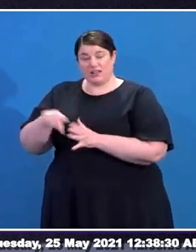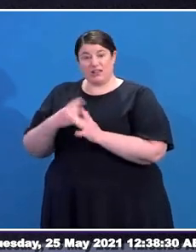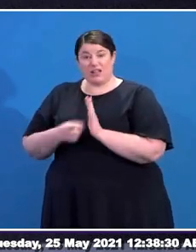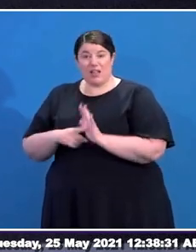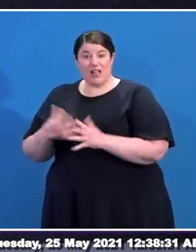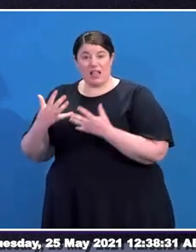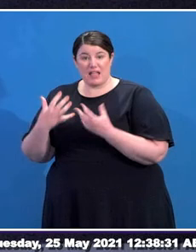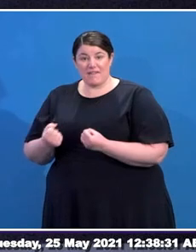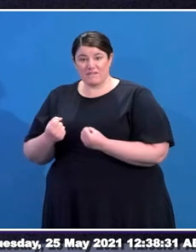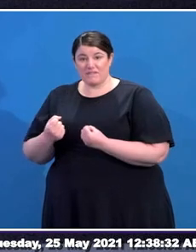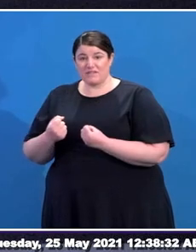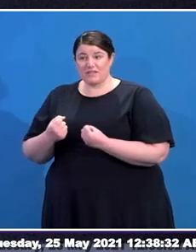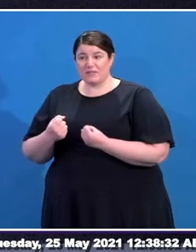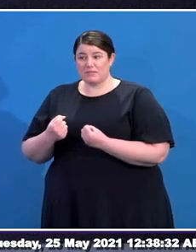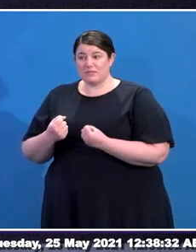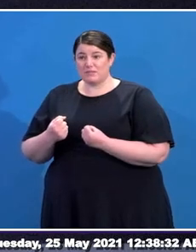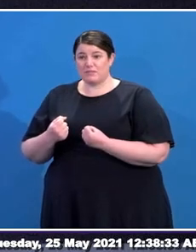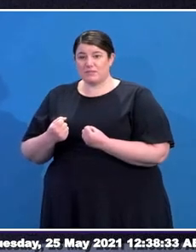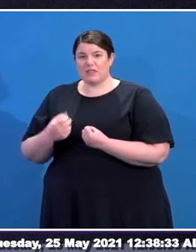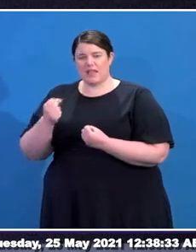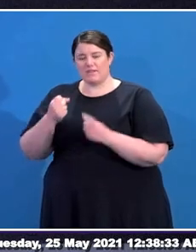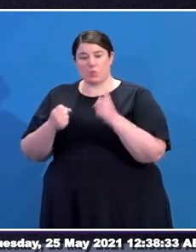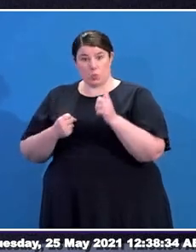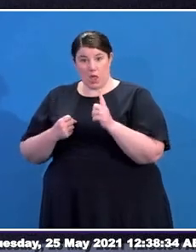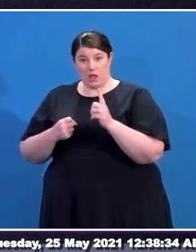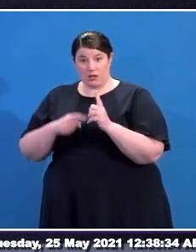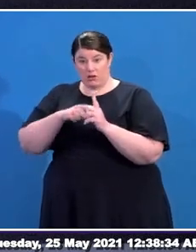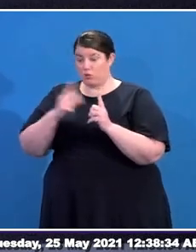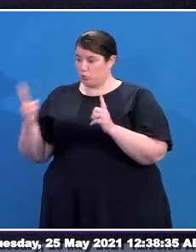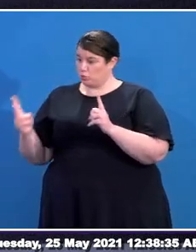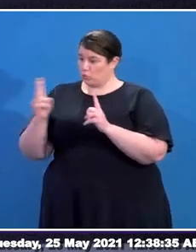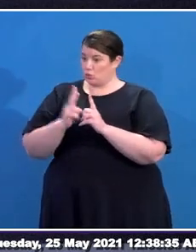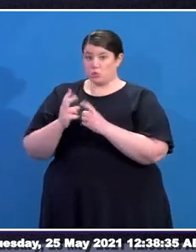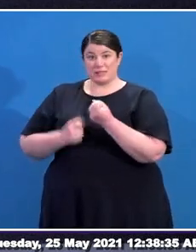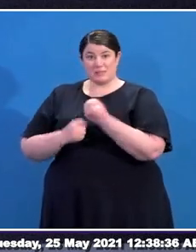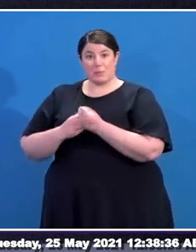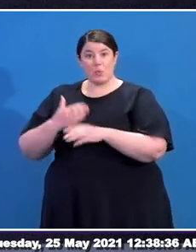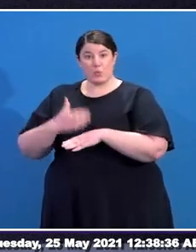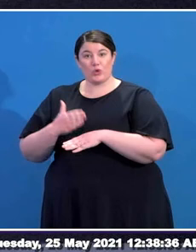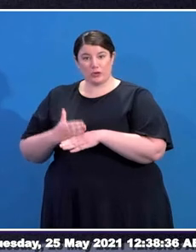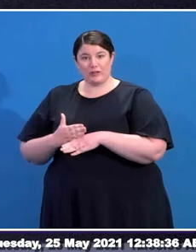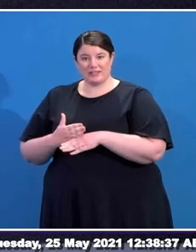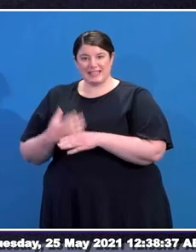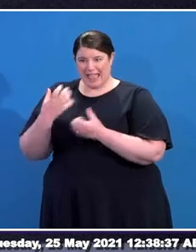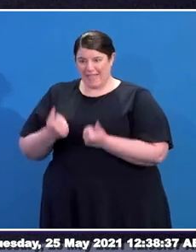the two-to-one funding that Carl has, on the particular days that he has them,